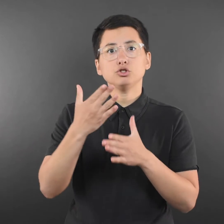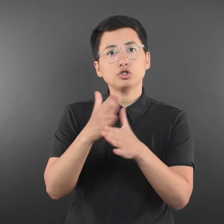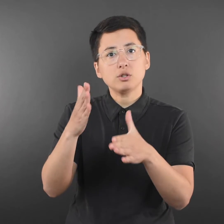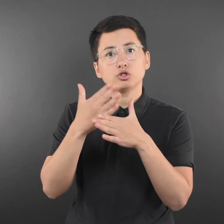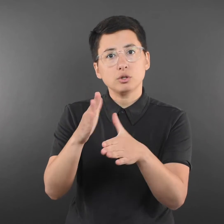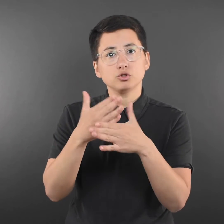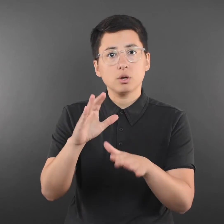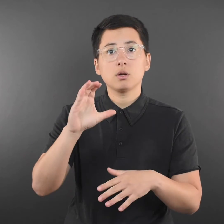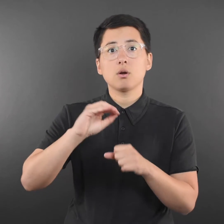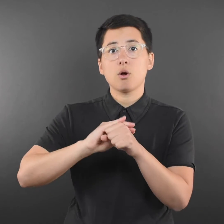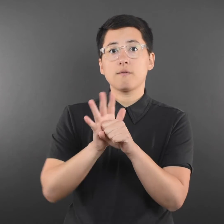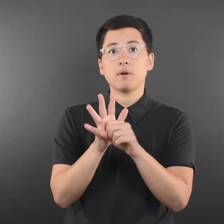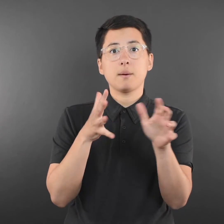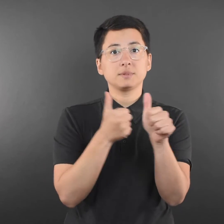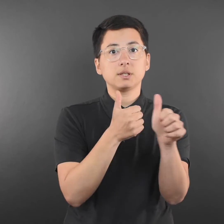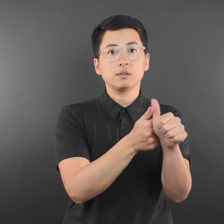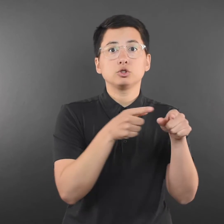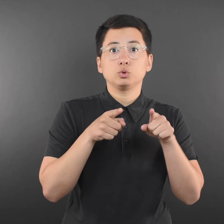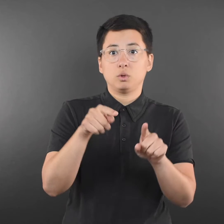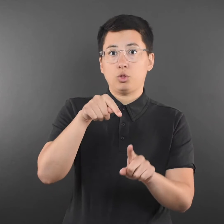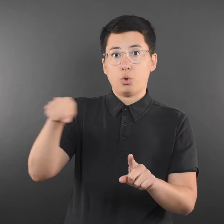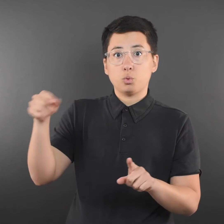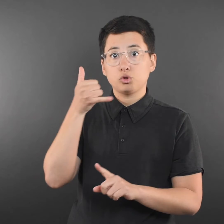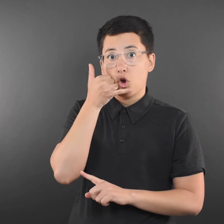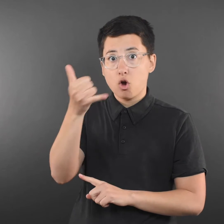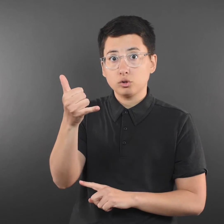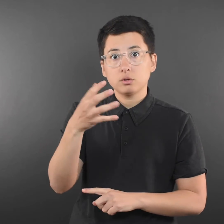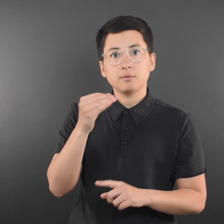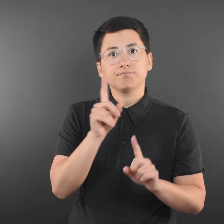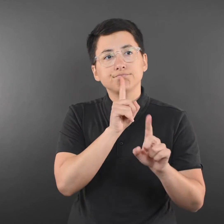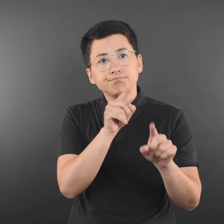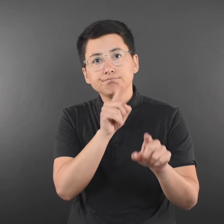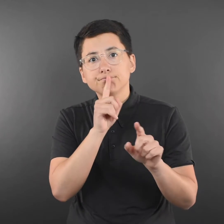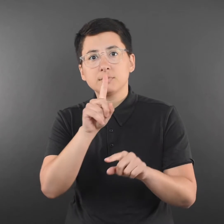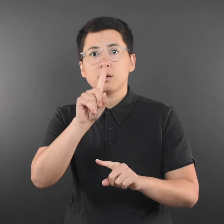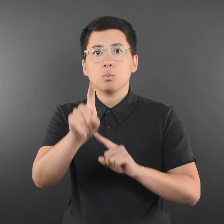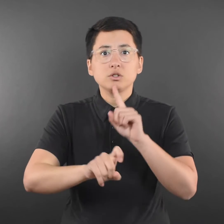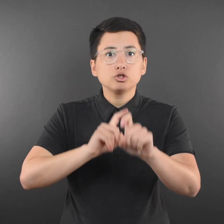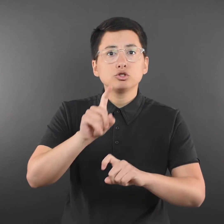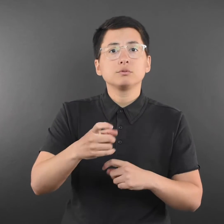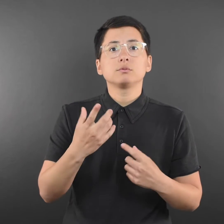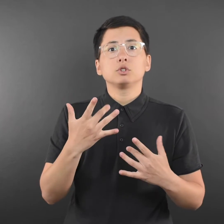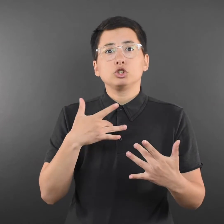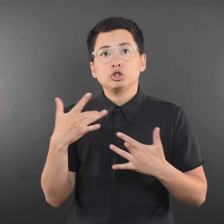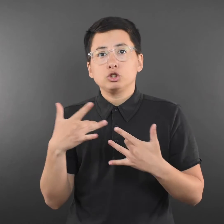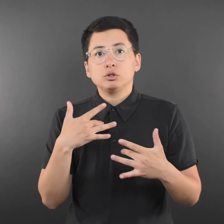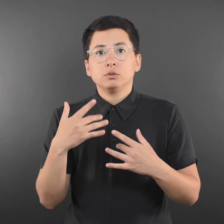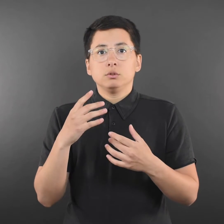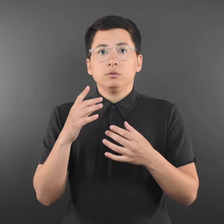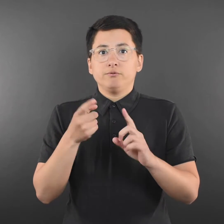MDH shares COVID-19 updates during the calls and answers questions and concerns from partners about